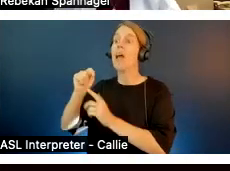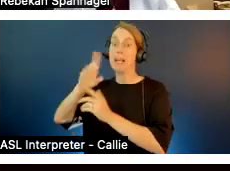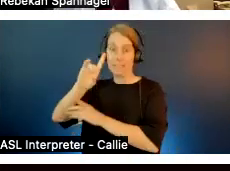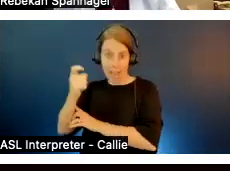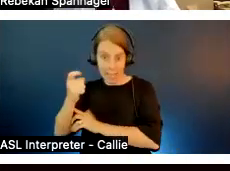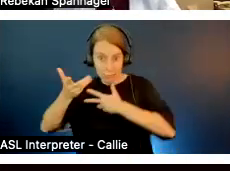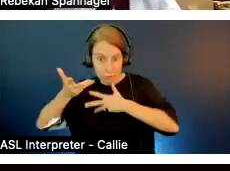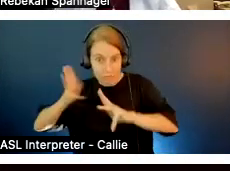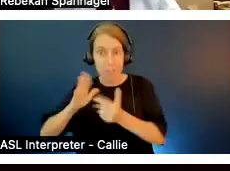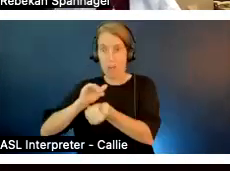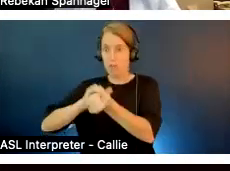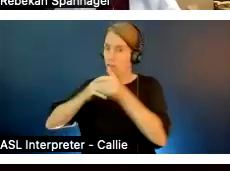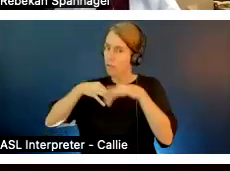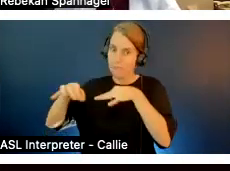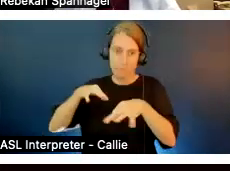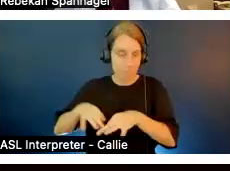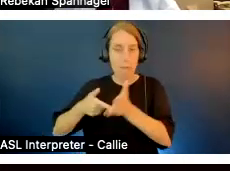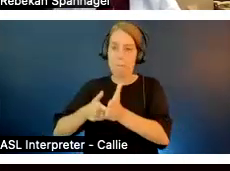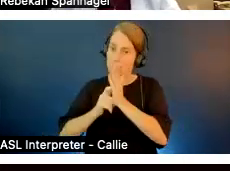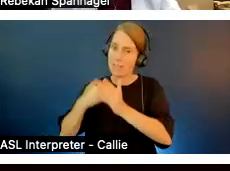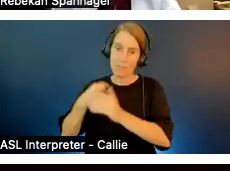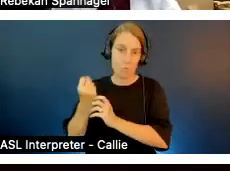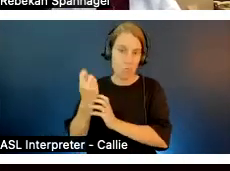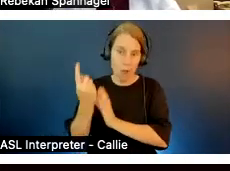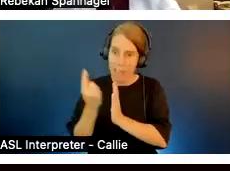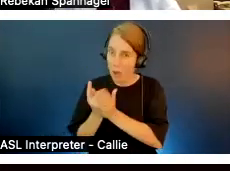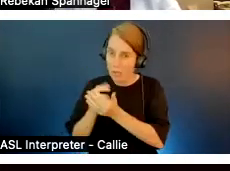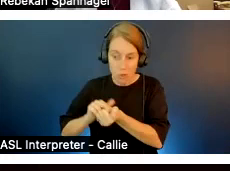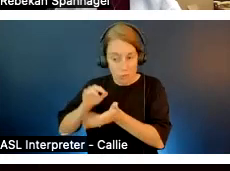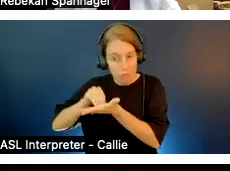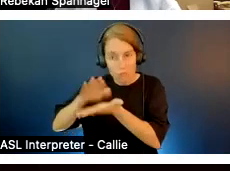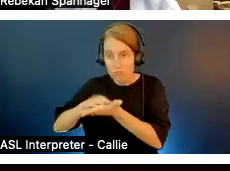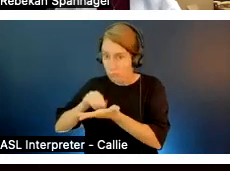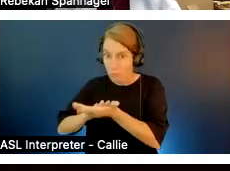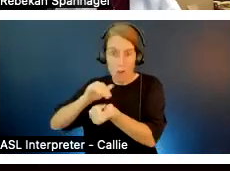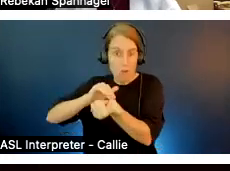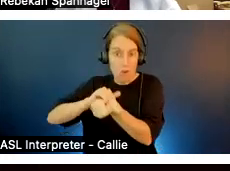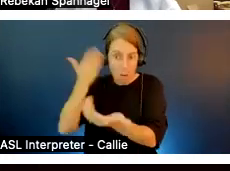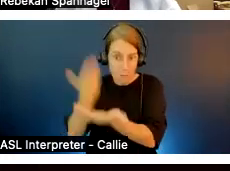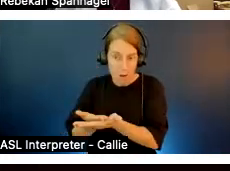um the state should be covering even the services above the normal hours that they would be covering